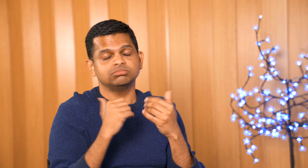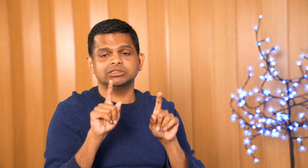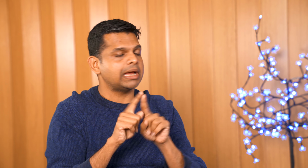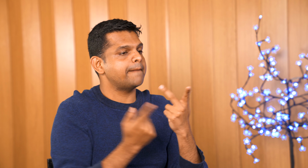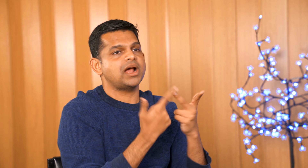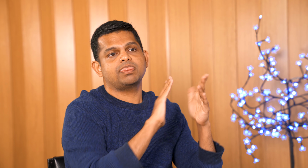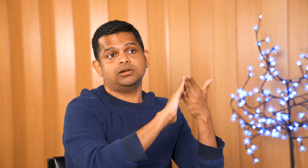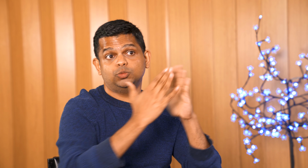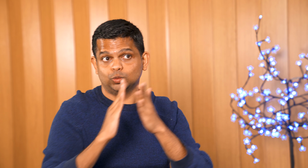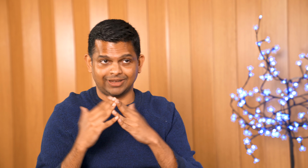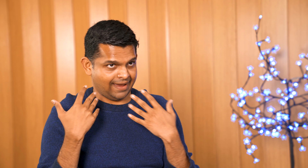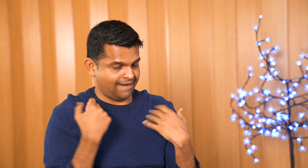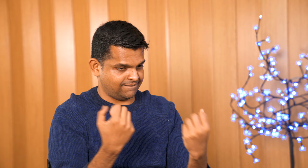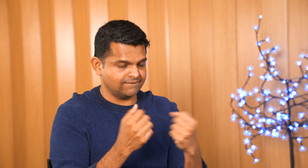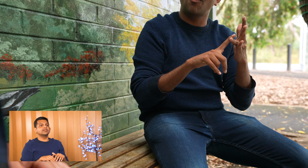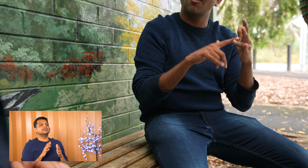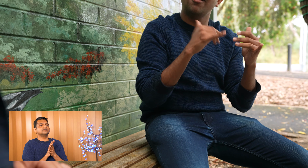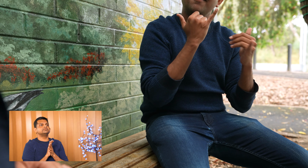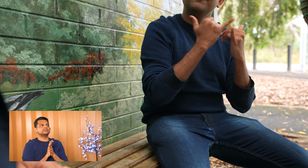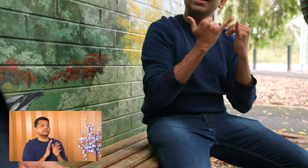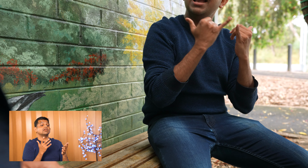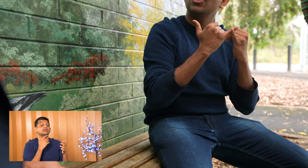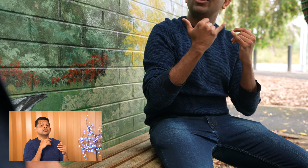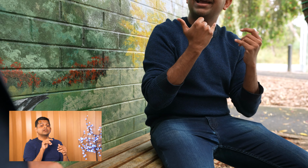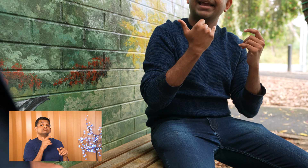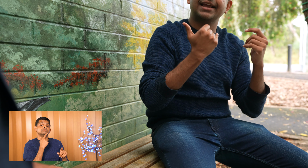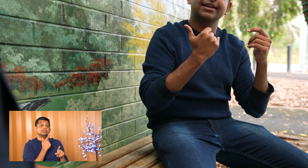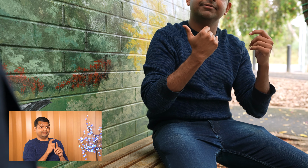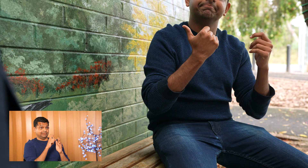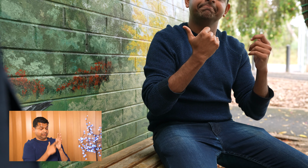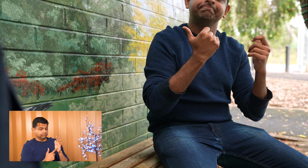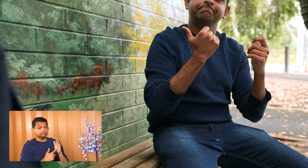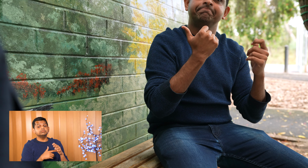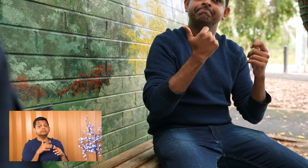It's not any different to any other community. Regarding disability in deafness,